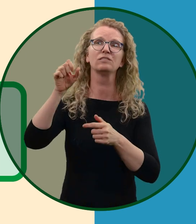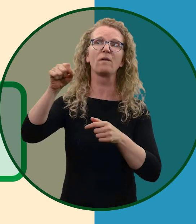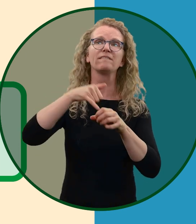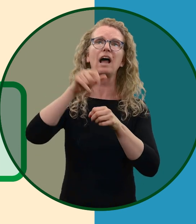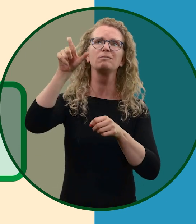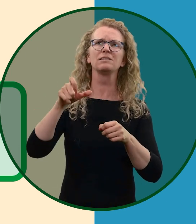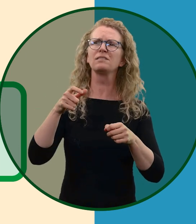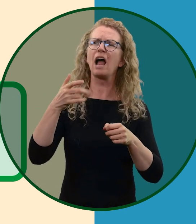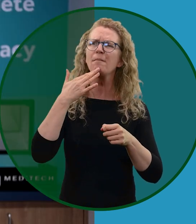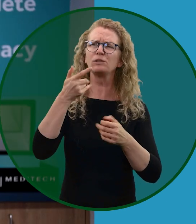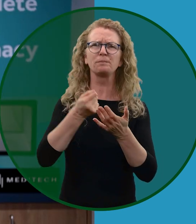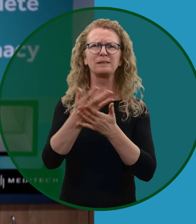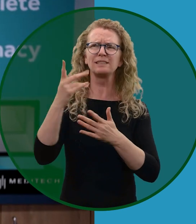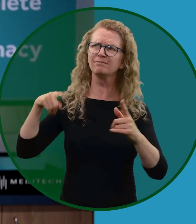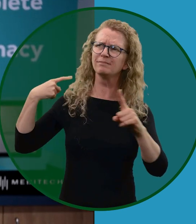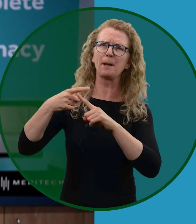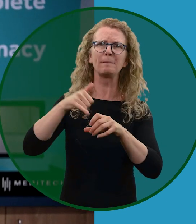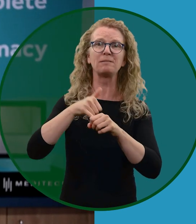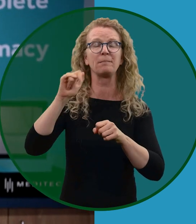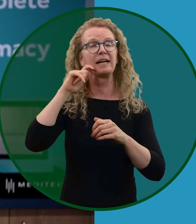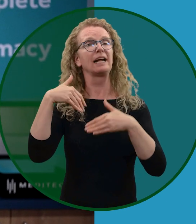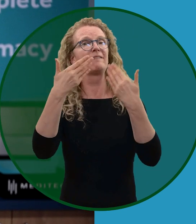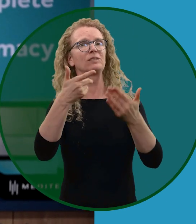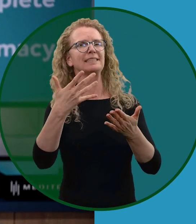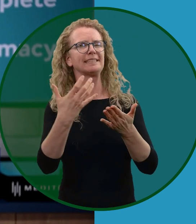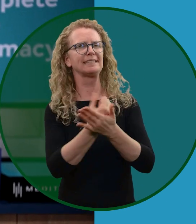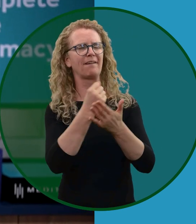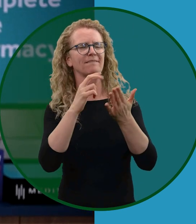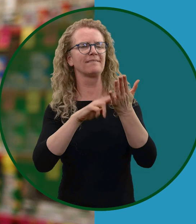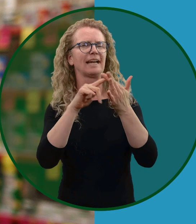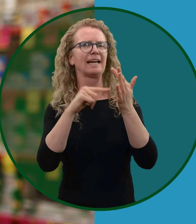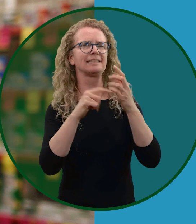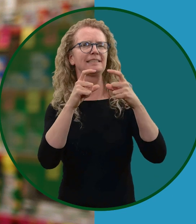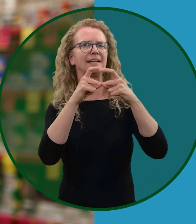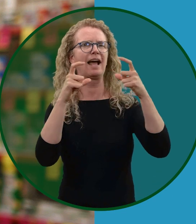on how much you spend on PBS Medicine. Individuals and families that spend a lot of money on PBS medications